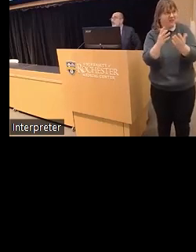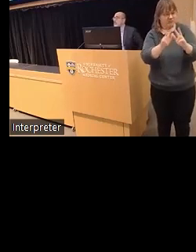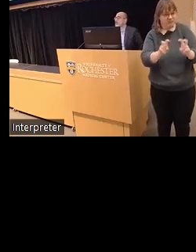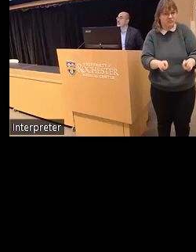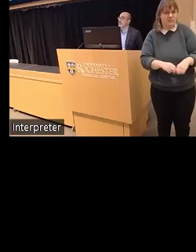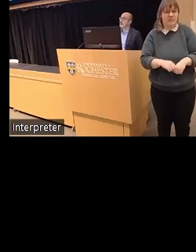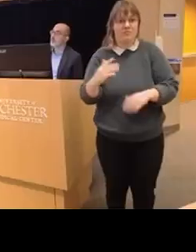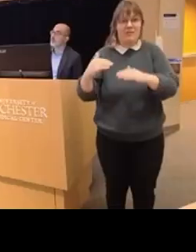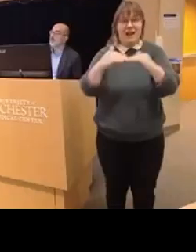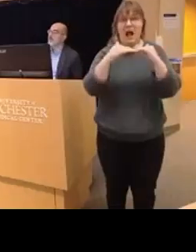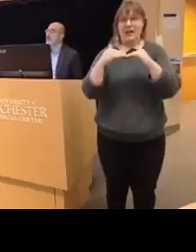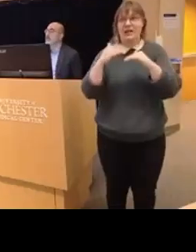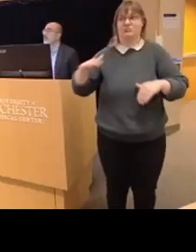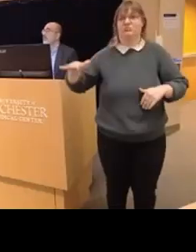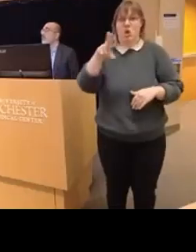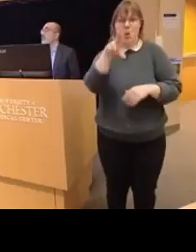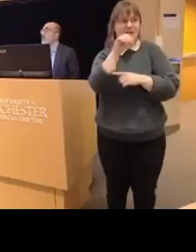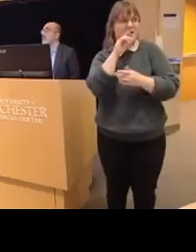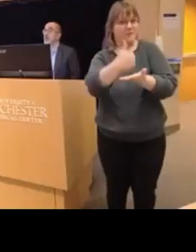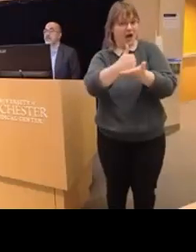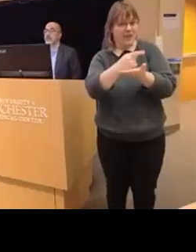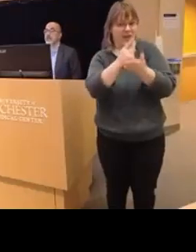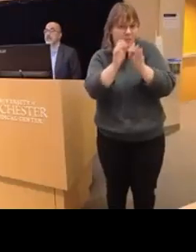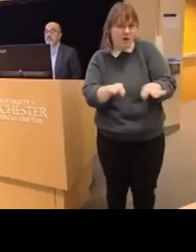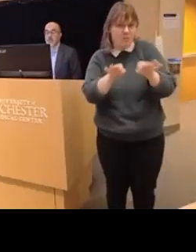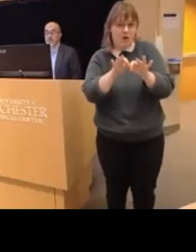across the country that really helped me and and been really important to a lot of the the data I